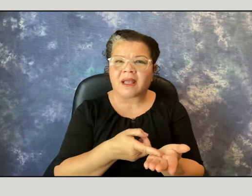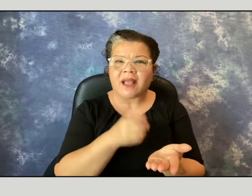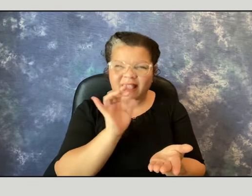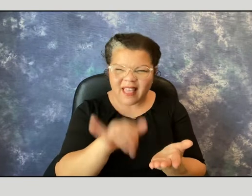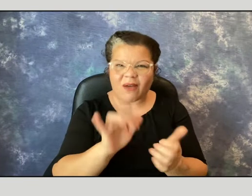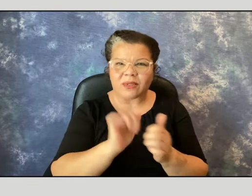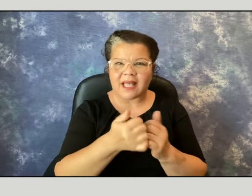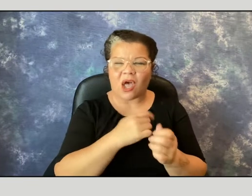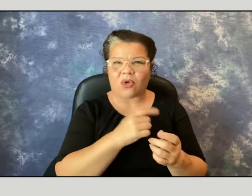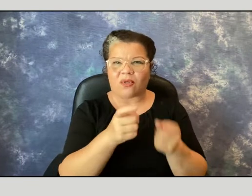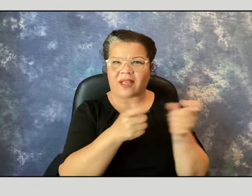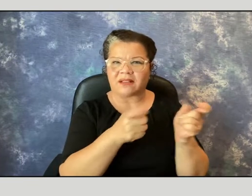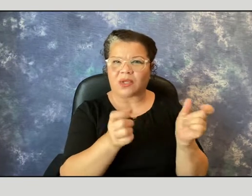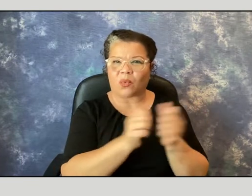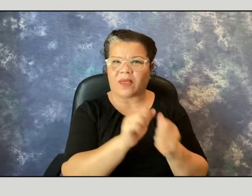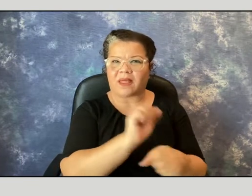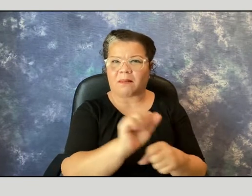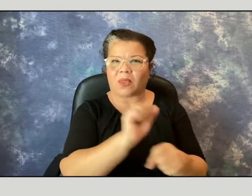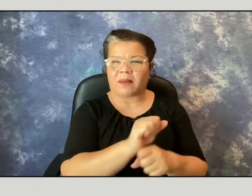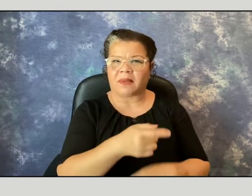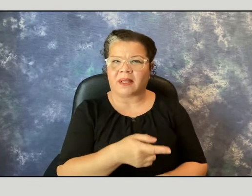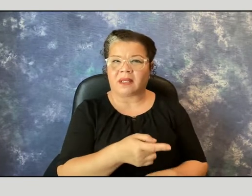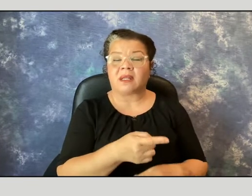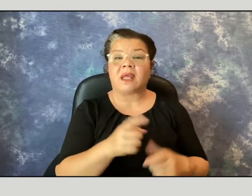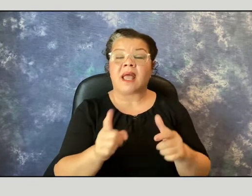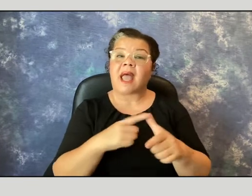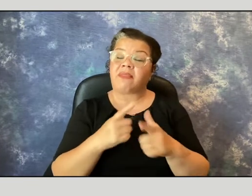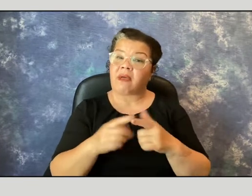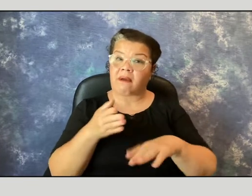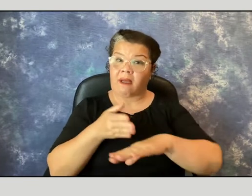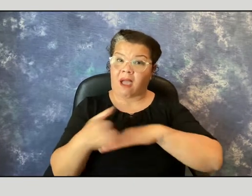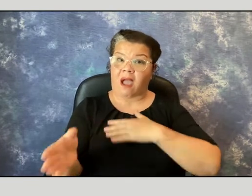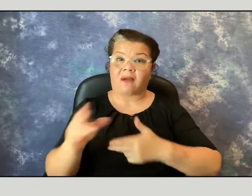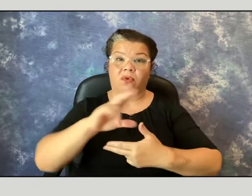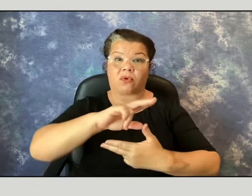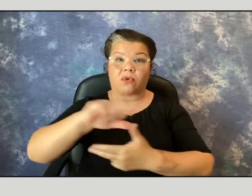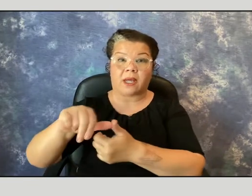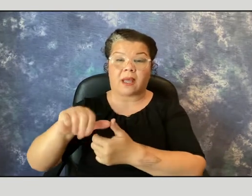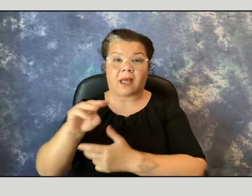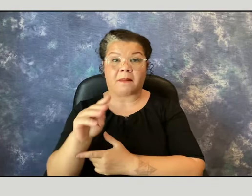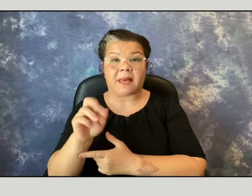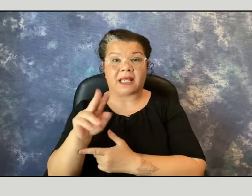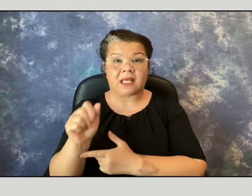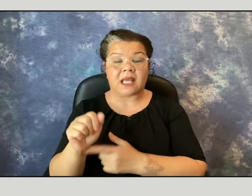And similarly, after Hurricane Maria, it was the first time that FEMA built an airbridge.